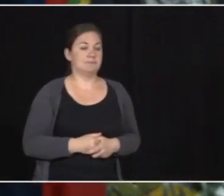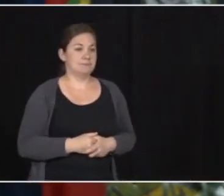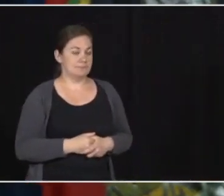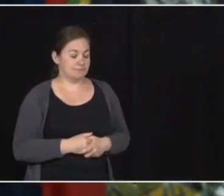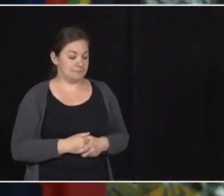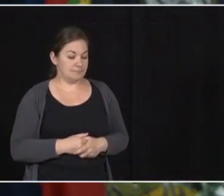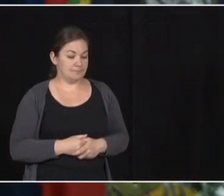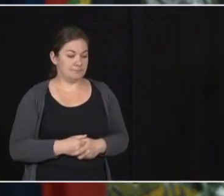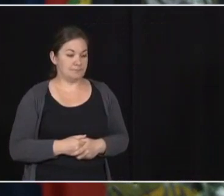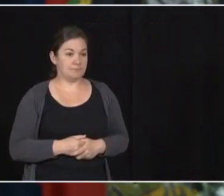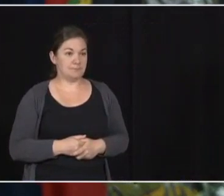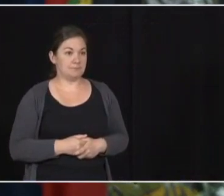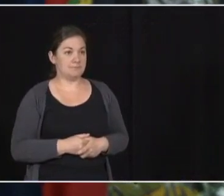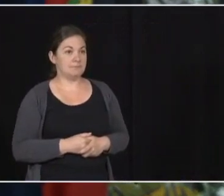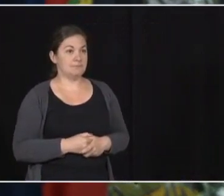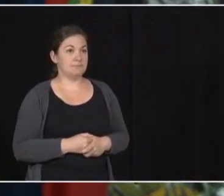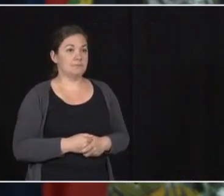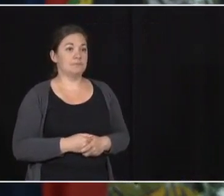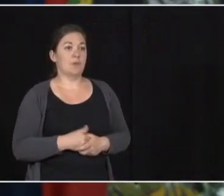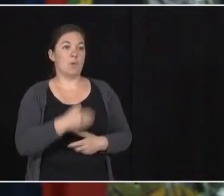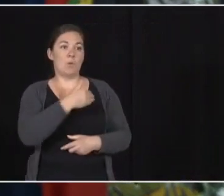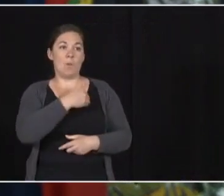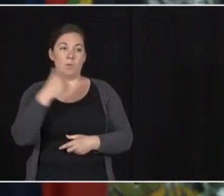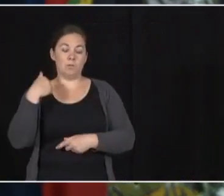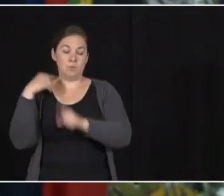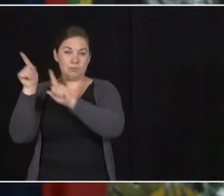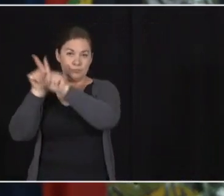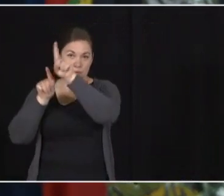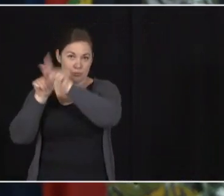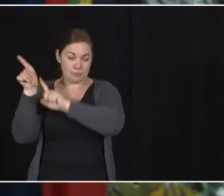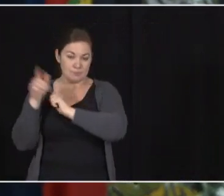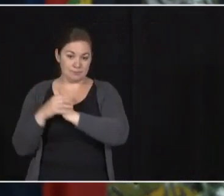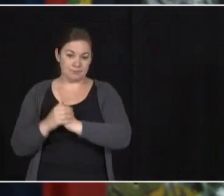Last question comes from Robert from the Toronto Star. Please go ahead. I am